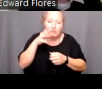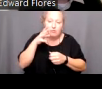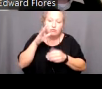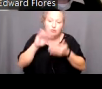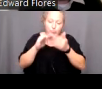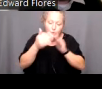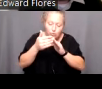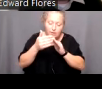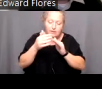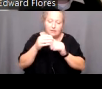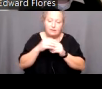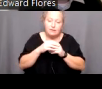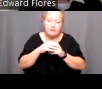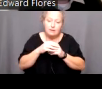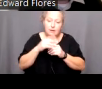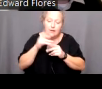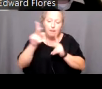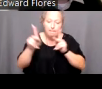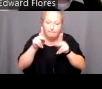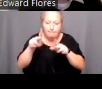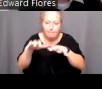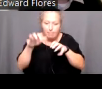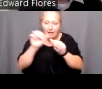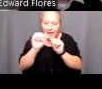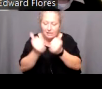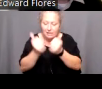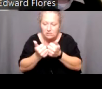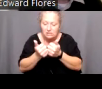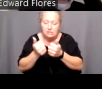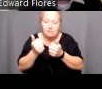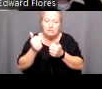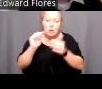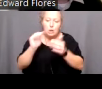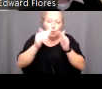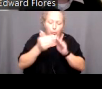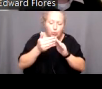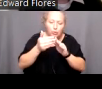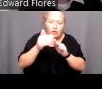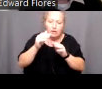public agencies, community based organizations